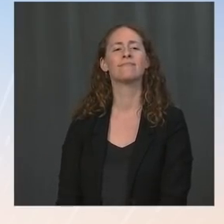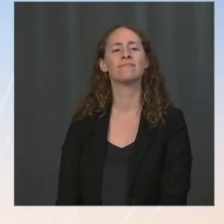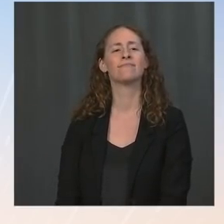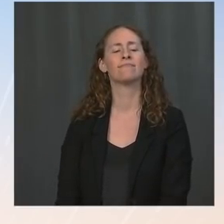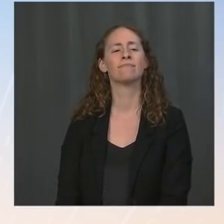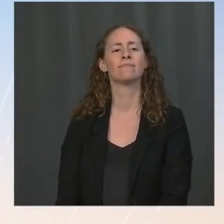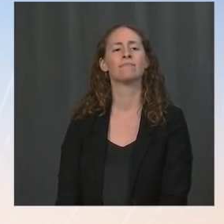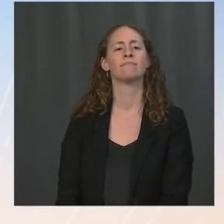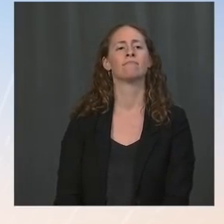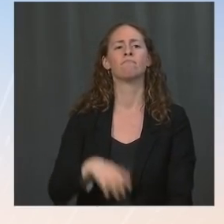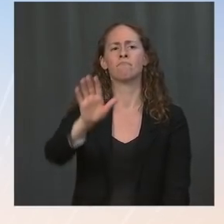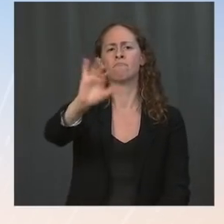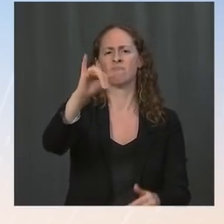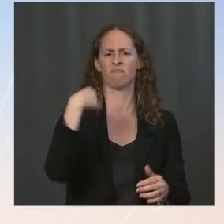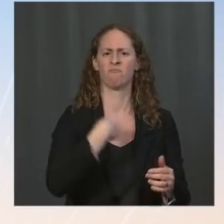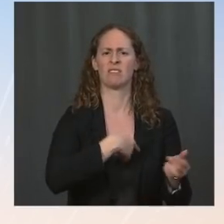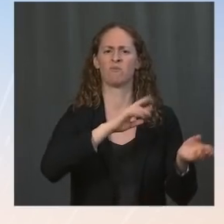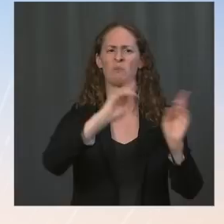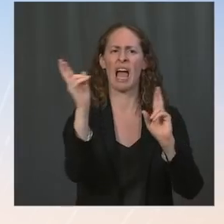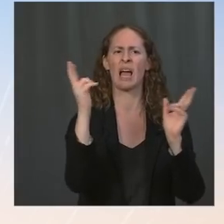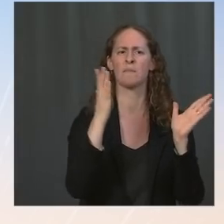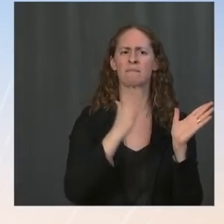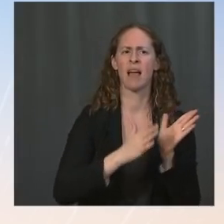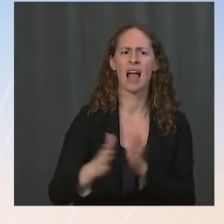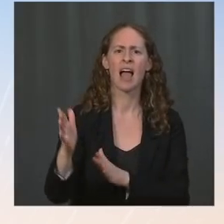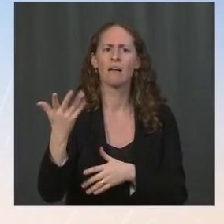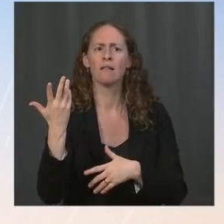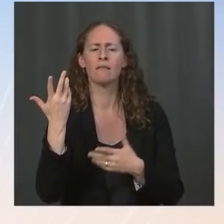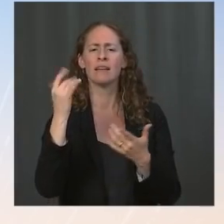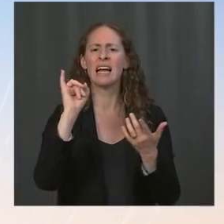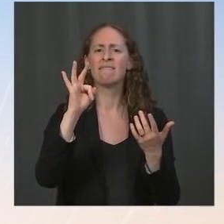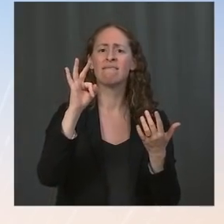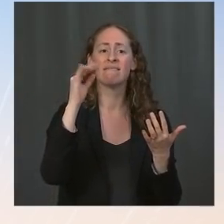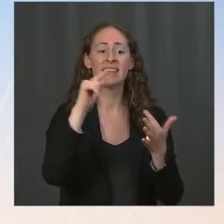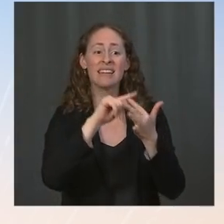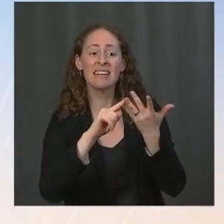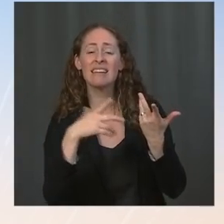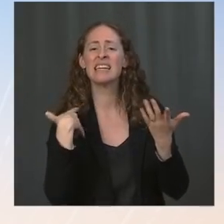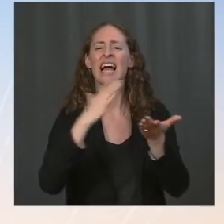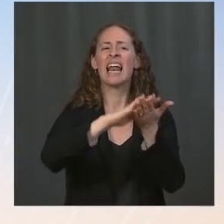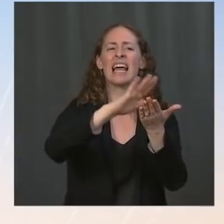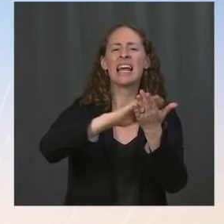for debris, temporary roofing, and temporary housing. Again, we are working closely with state and local officials.